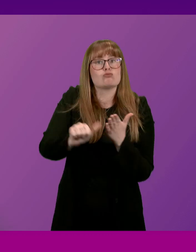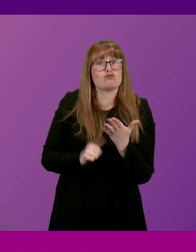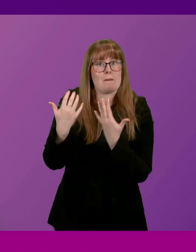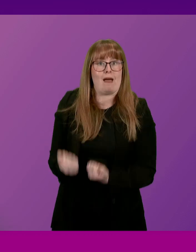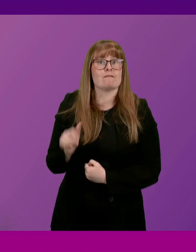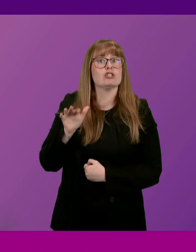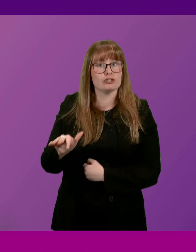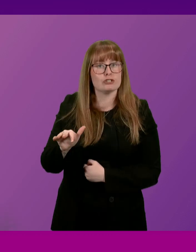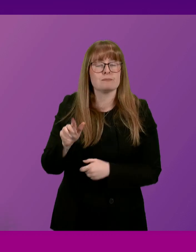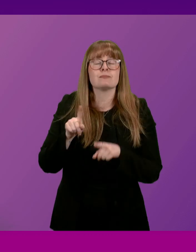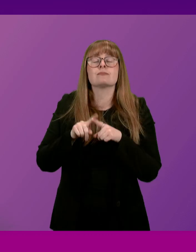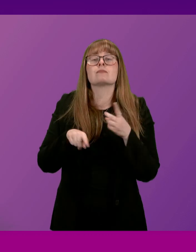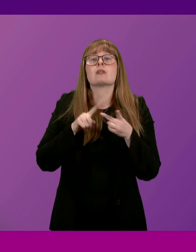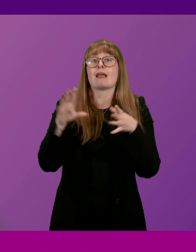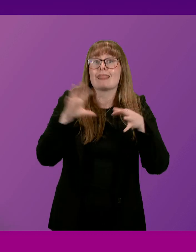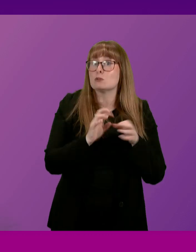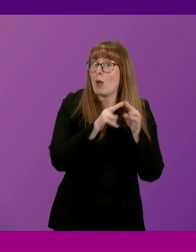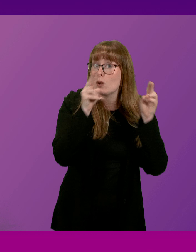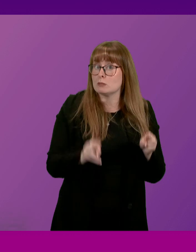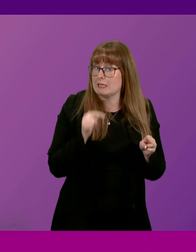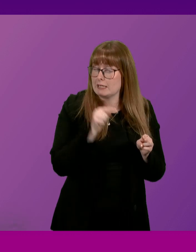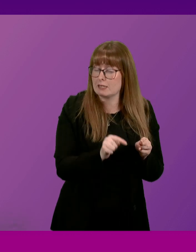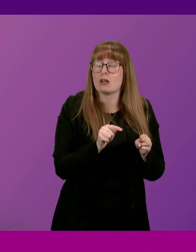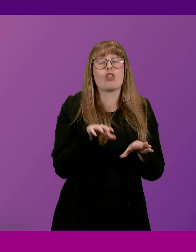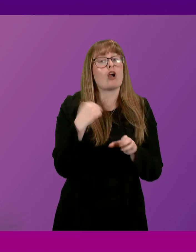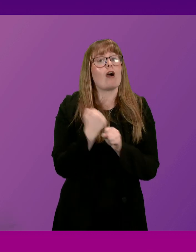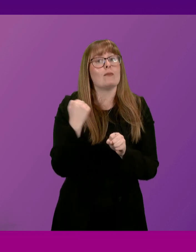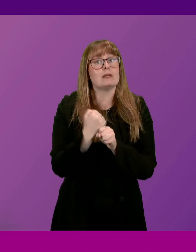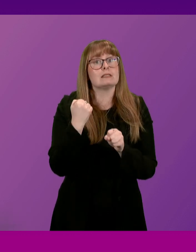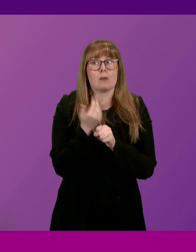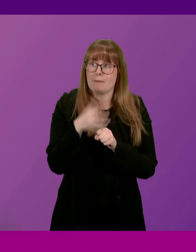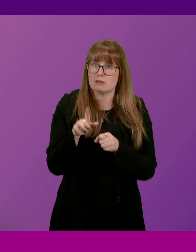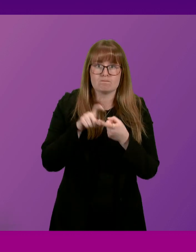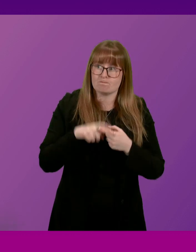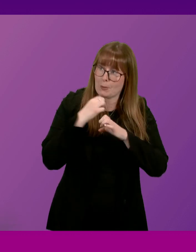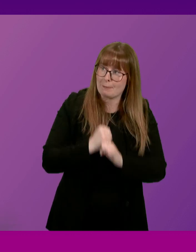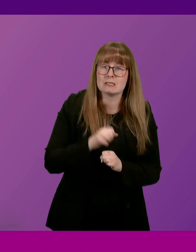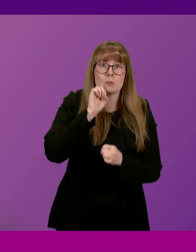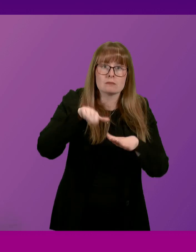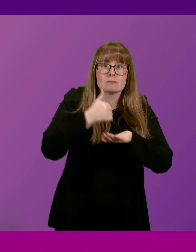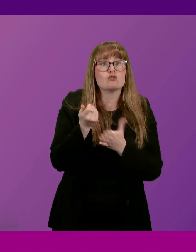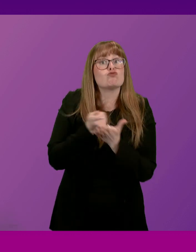In relation to housing, the Government has committed to bringing in rent controls and we will